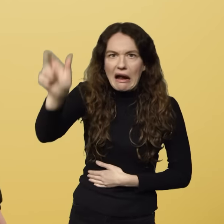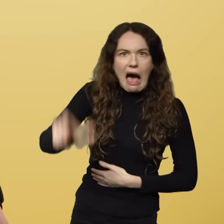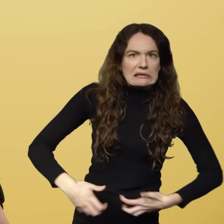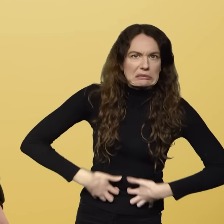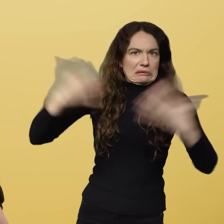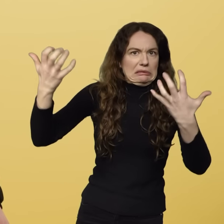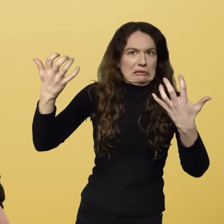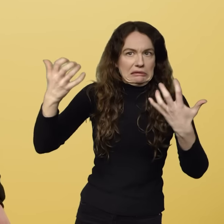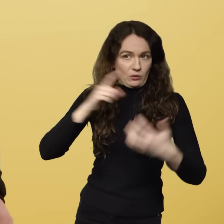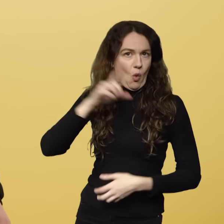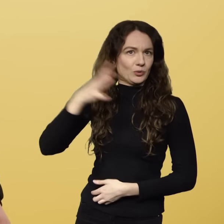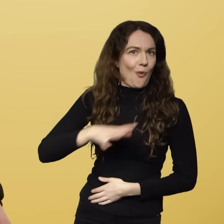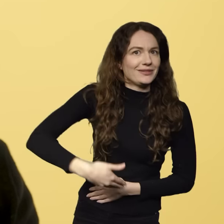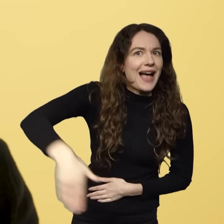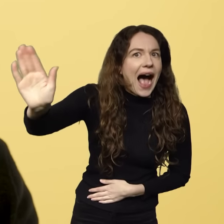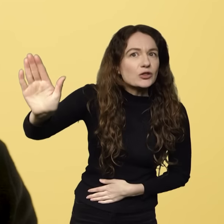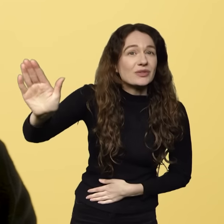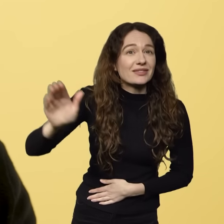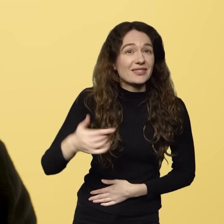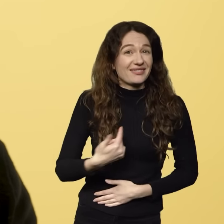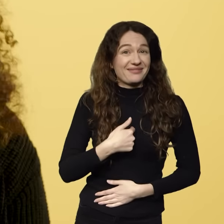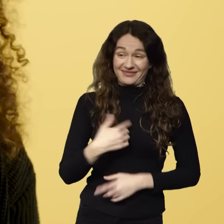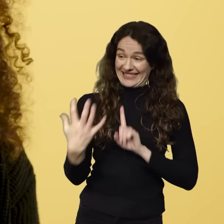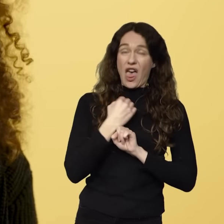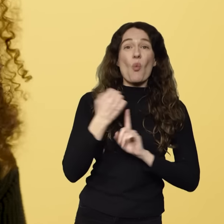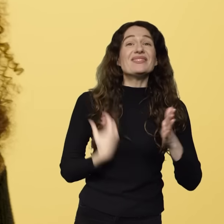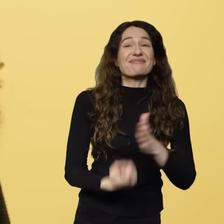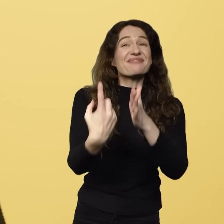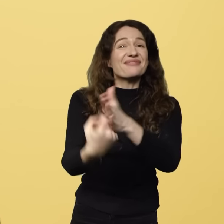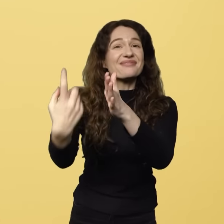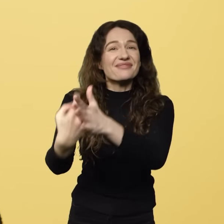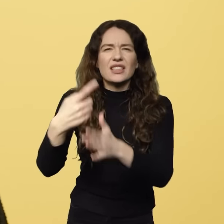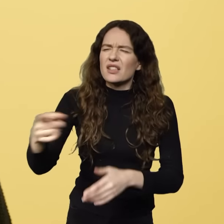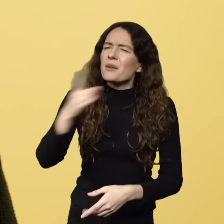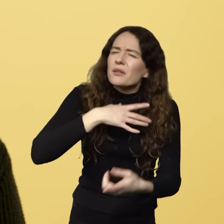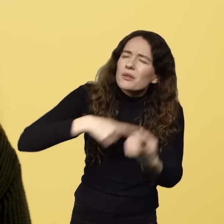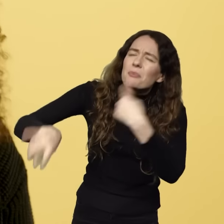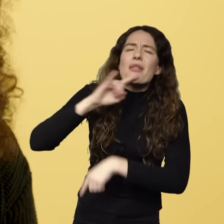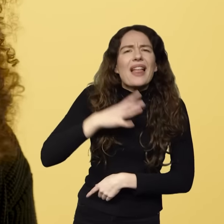I just wish people would probably be a bit more understanding, don't jump to conclusions. Just because somebody looks young and healthy doesn't mean